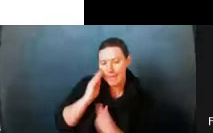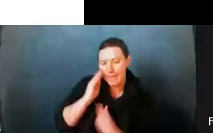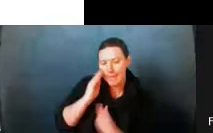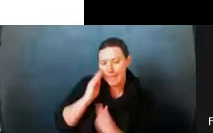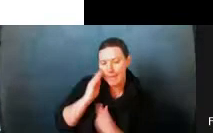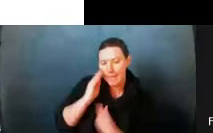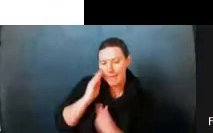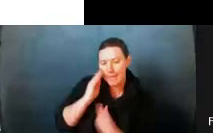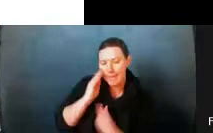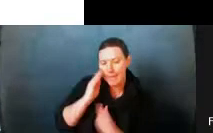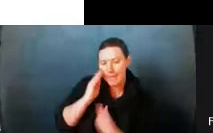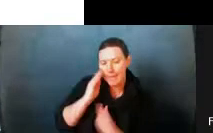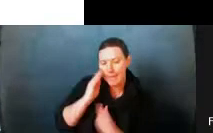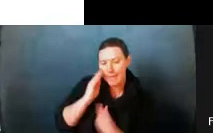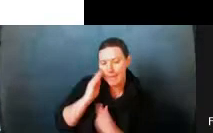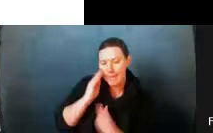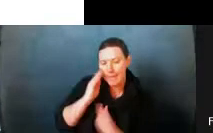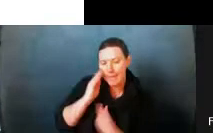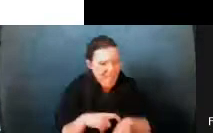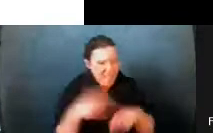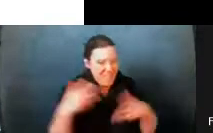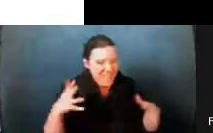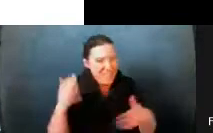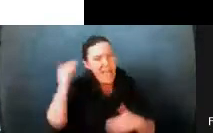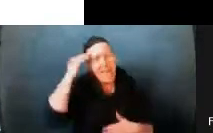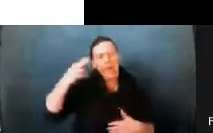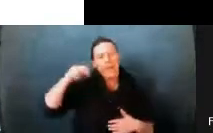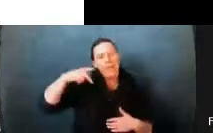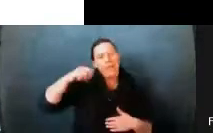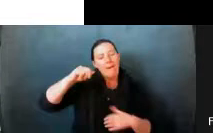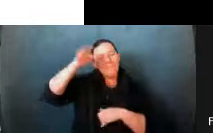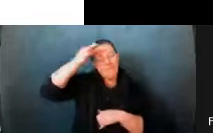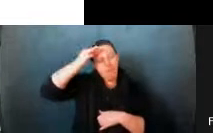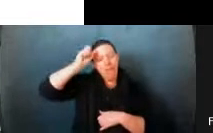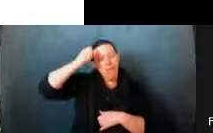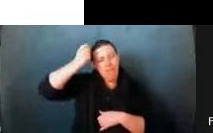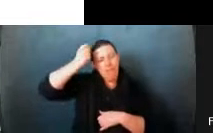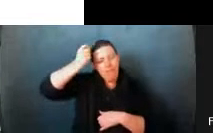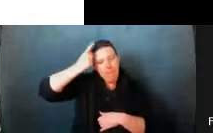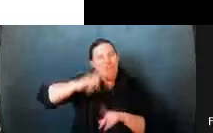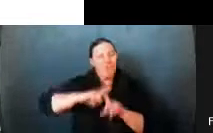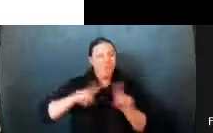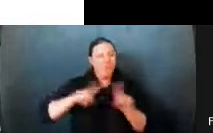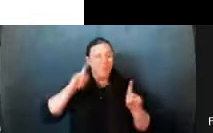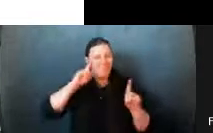And I know that that's more of a federal thing, but I think that that's important.